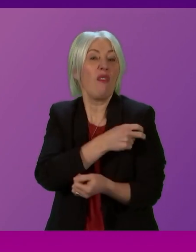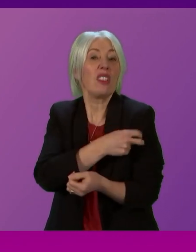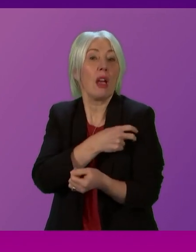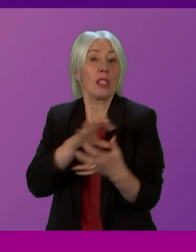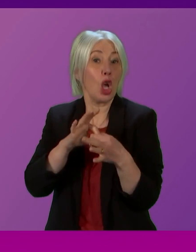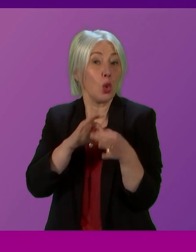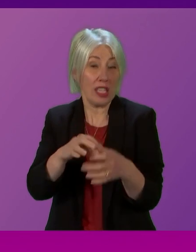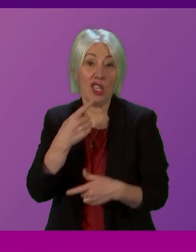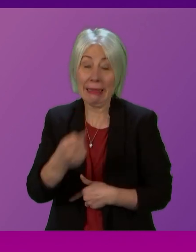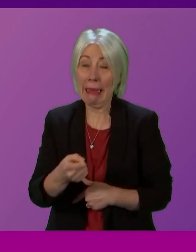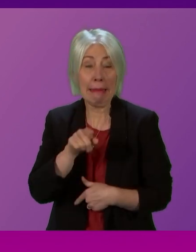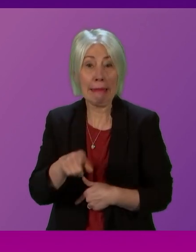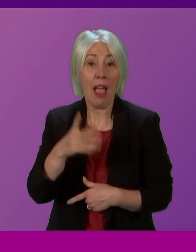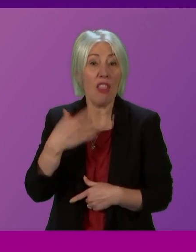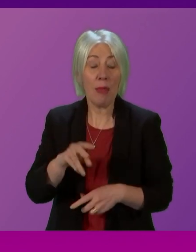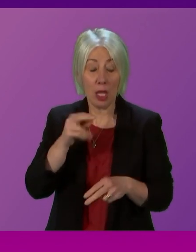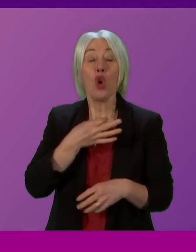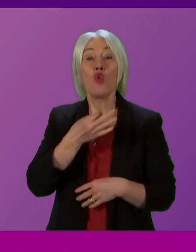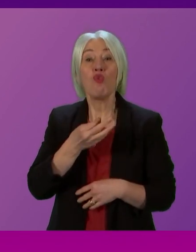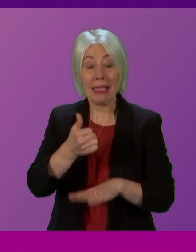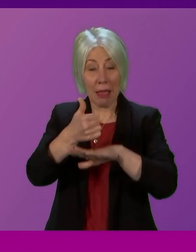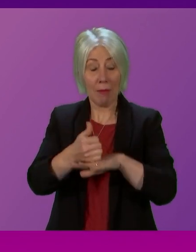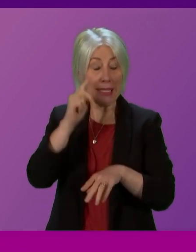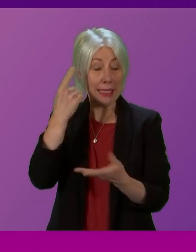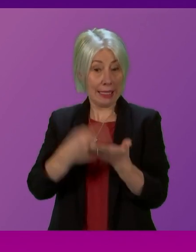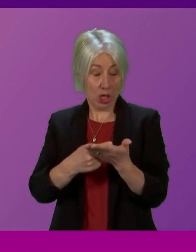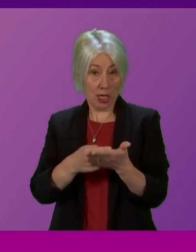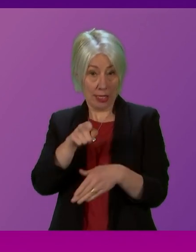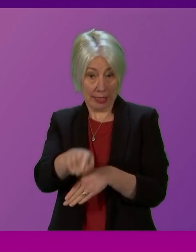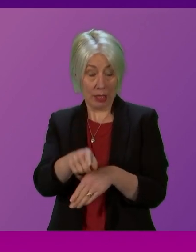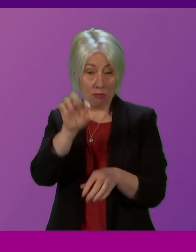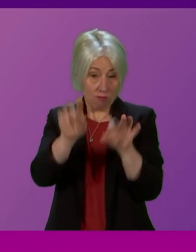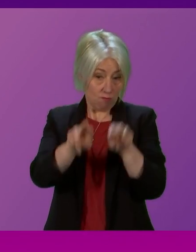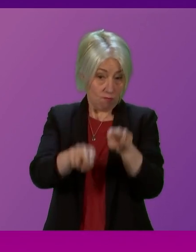service has been taking risk-based decisions about transgender prisoners for many years